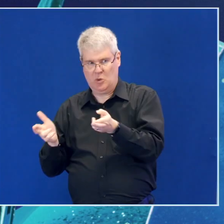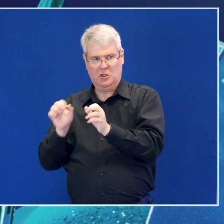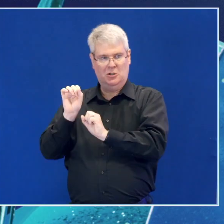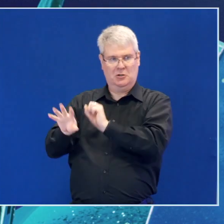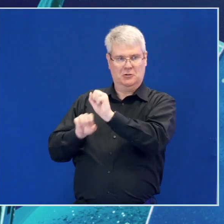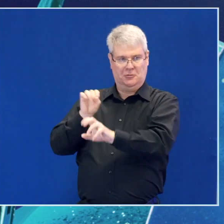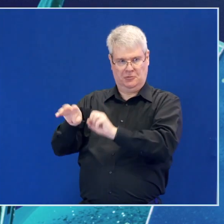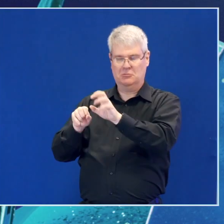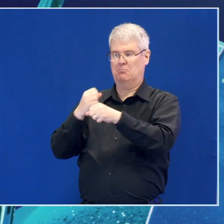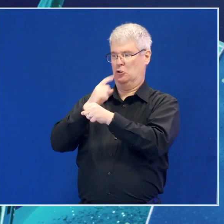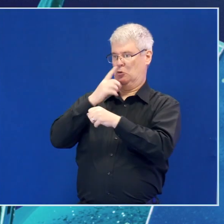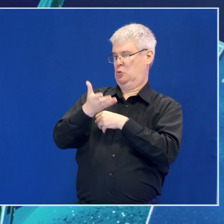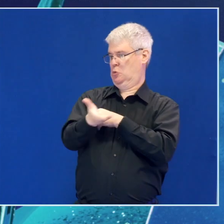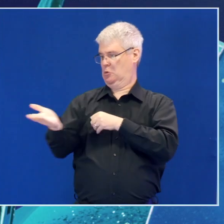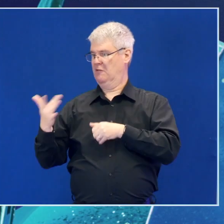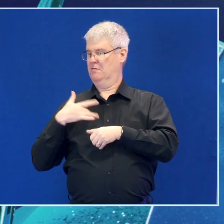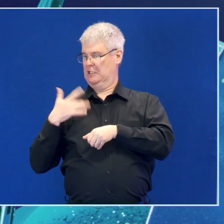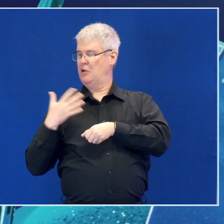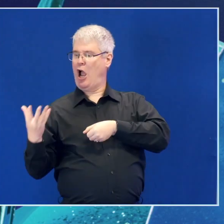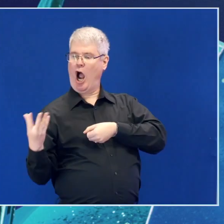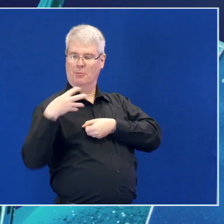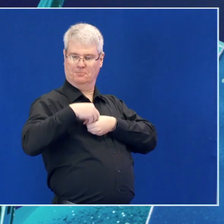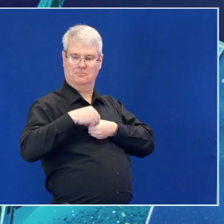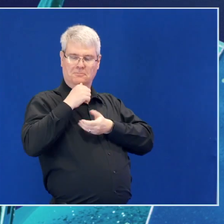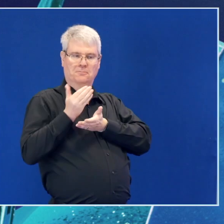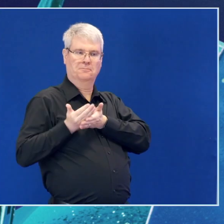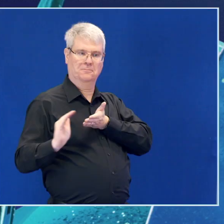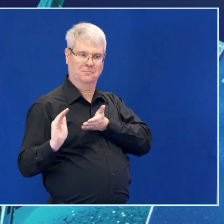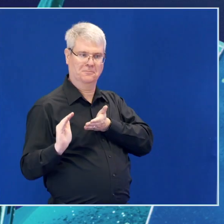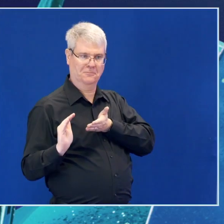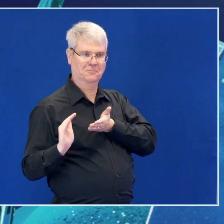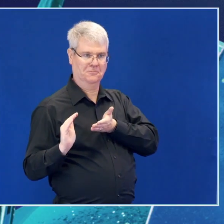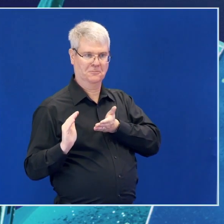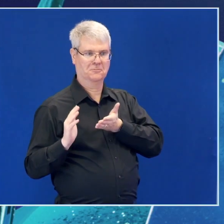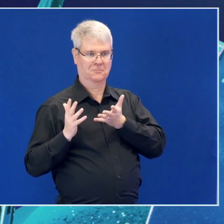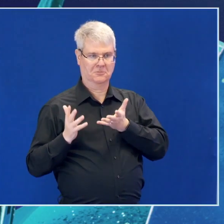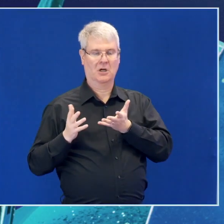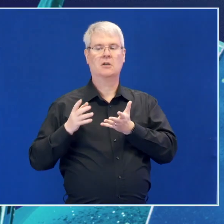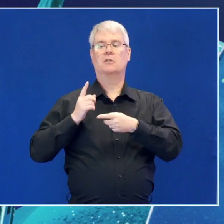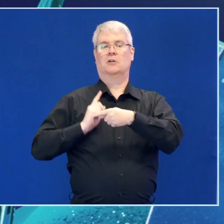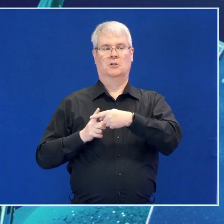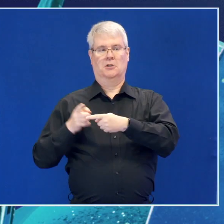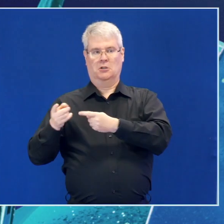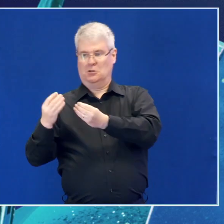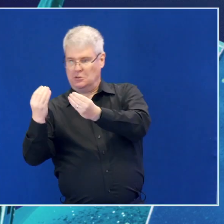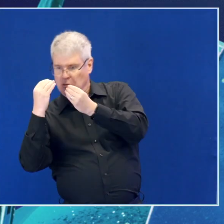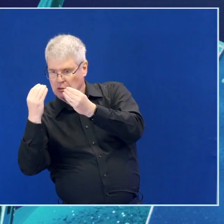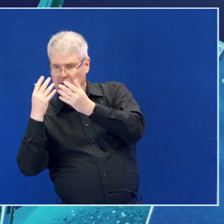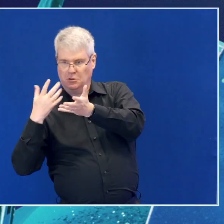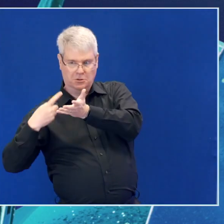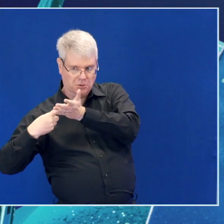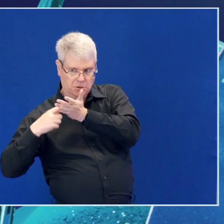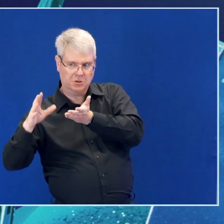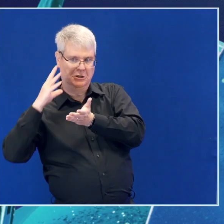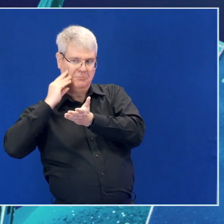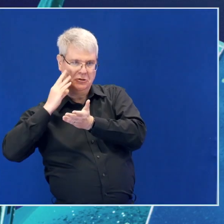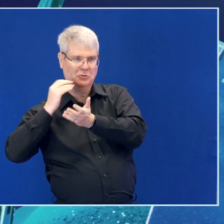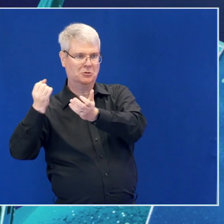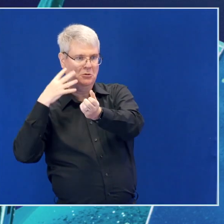So we've had a chance to really learn from each other a lot. And Salesforce is doing such amazing things.